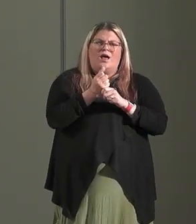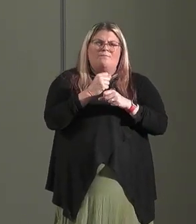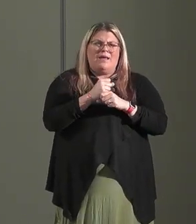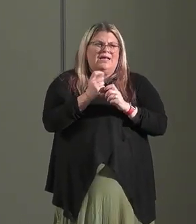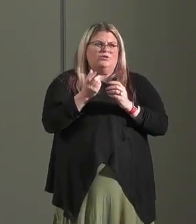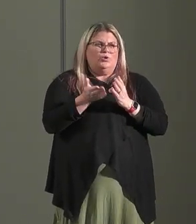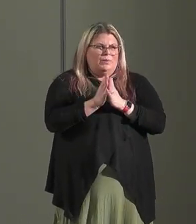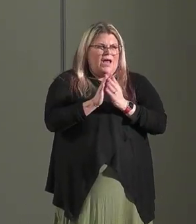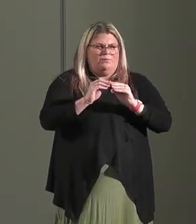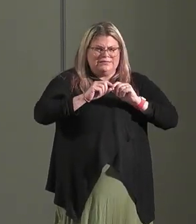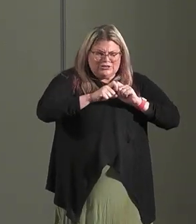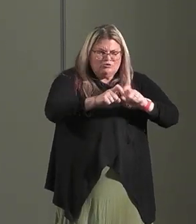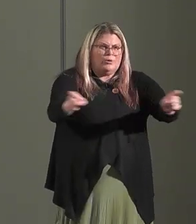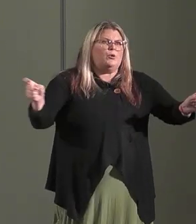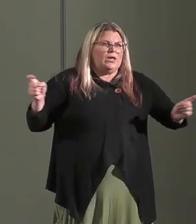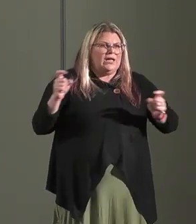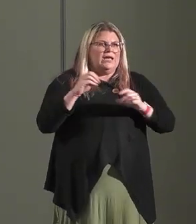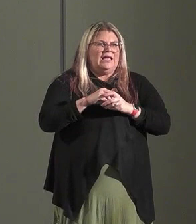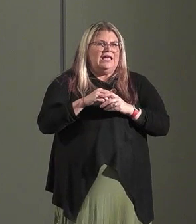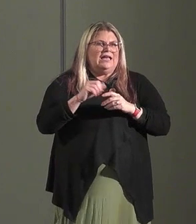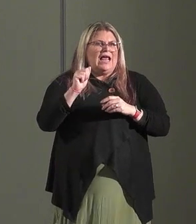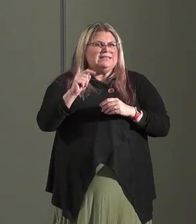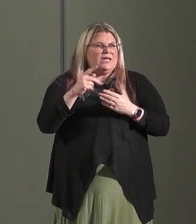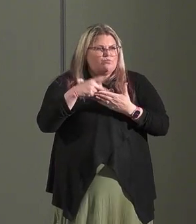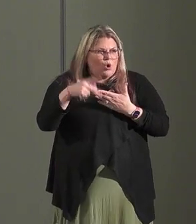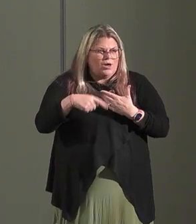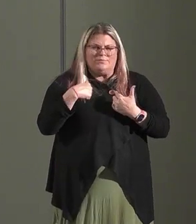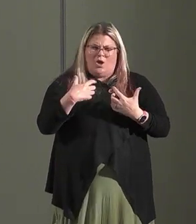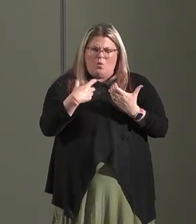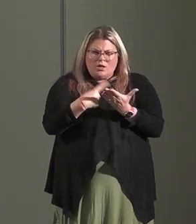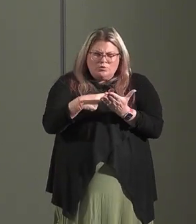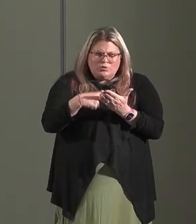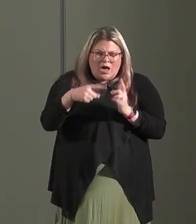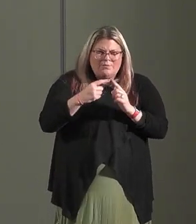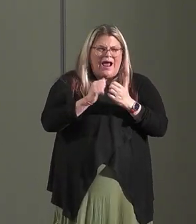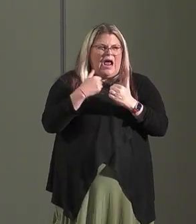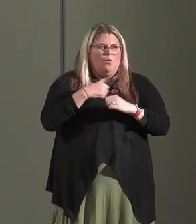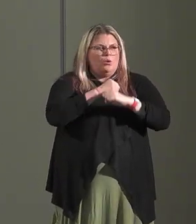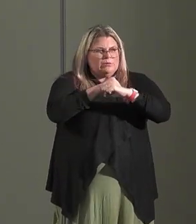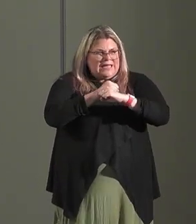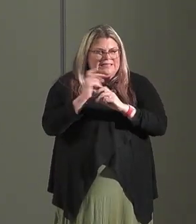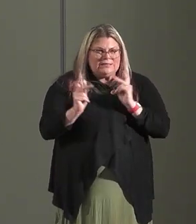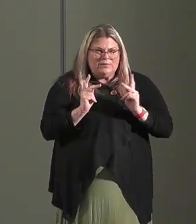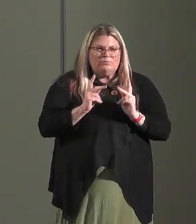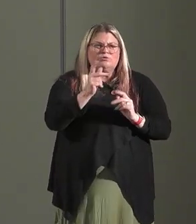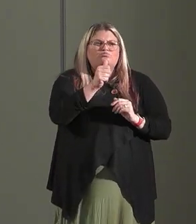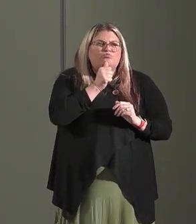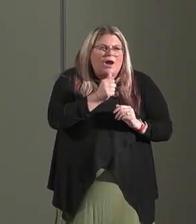Assistive Technology Programs. I want to talk about how we're protecting people's privacy